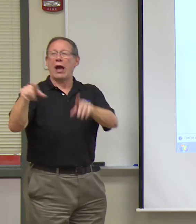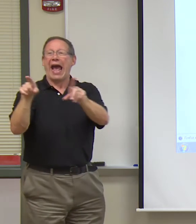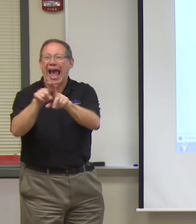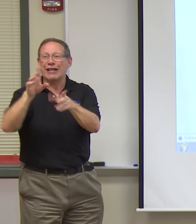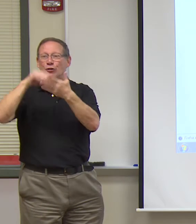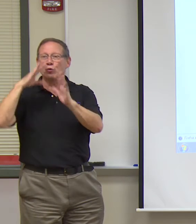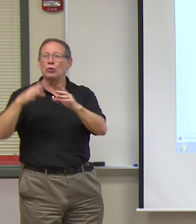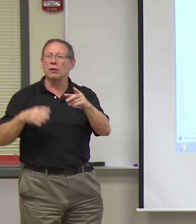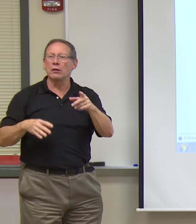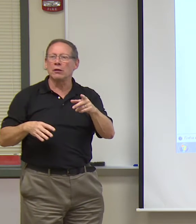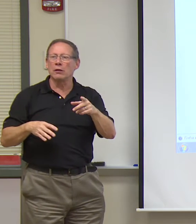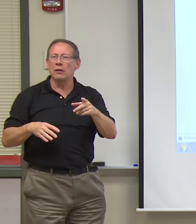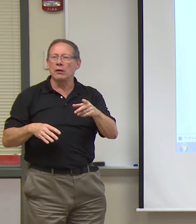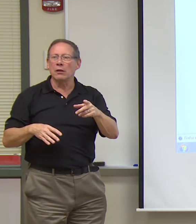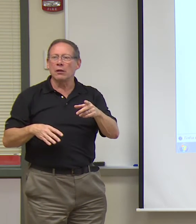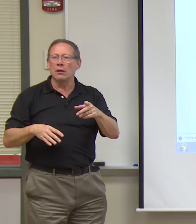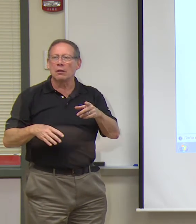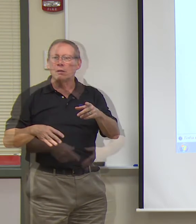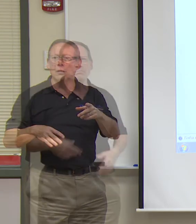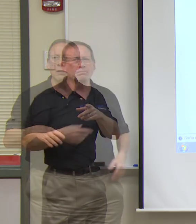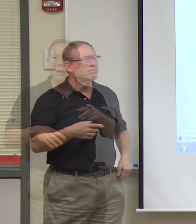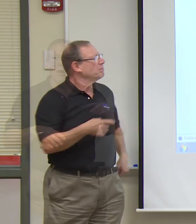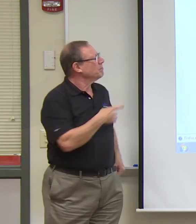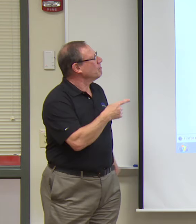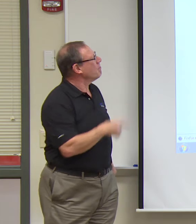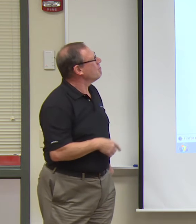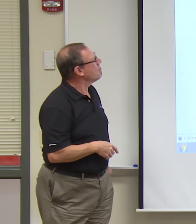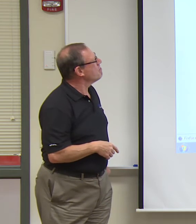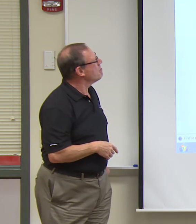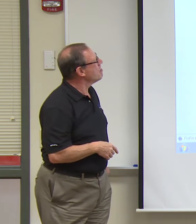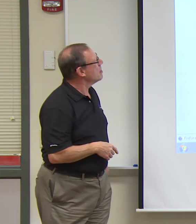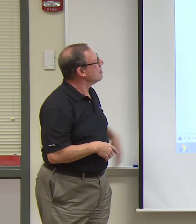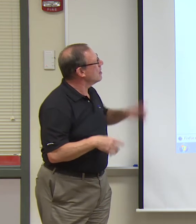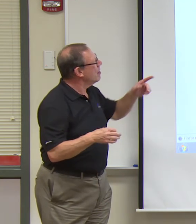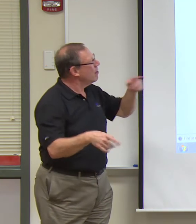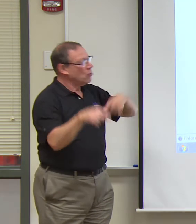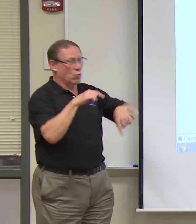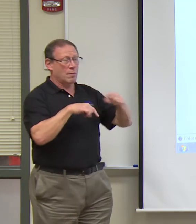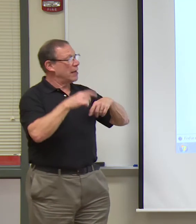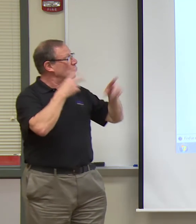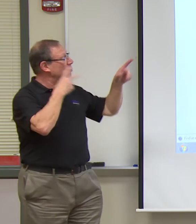but now you're seeing what students see. You see, these show up.